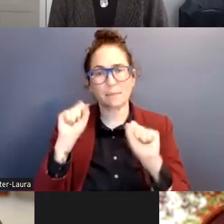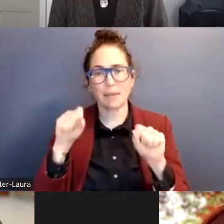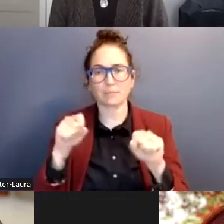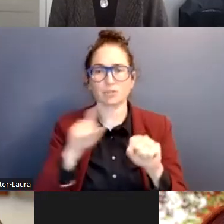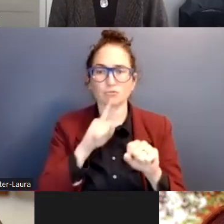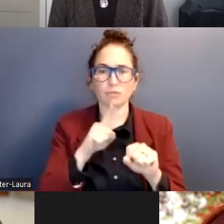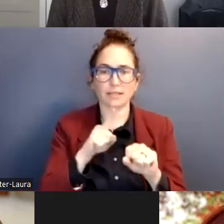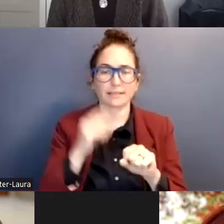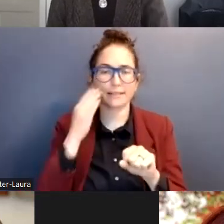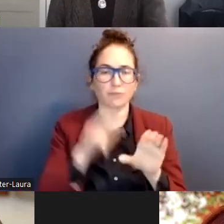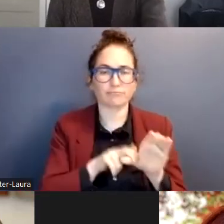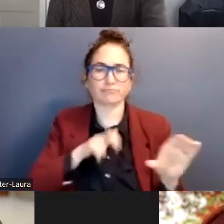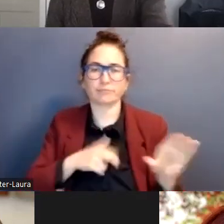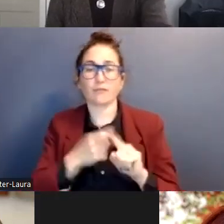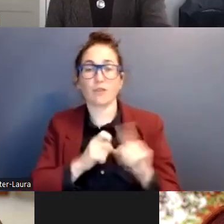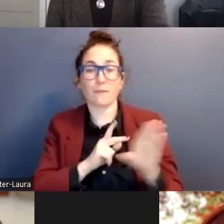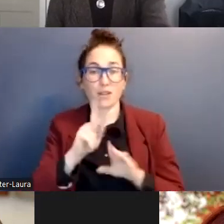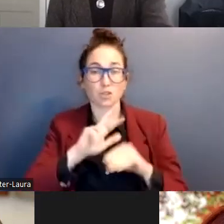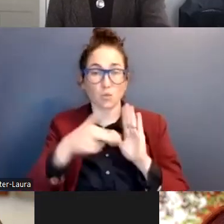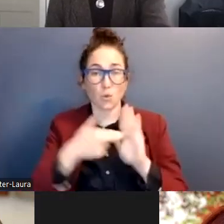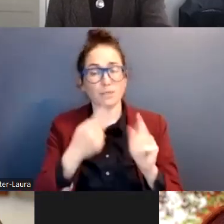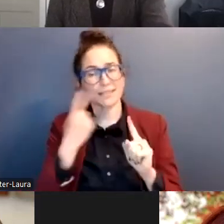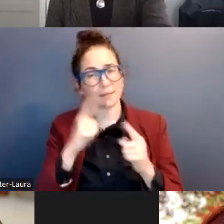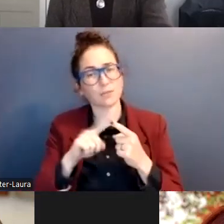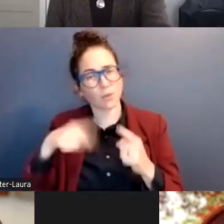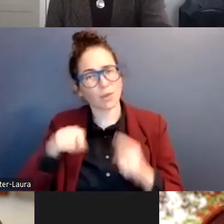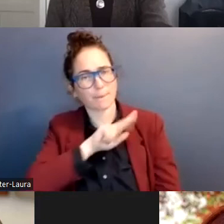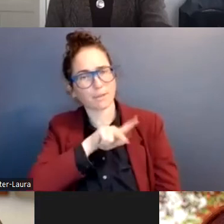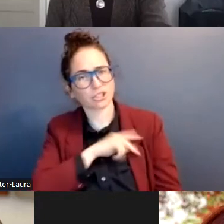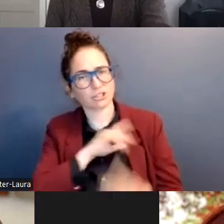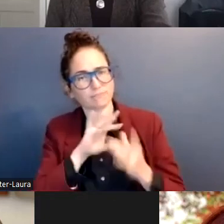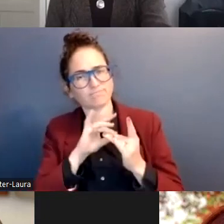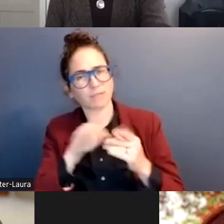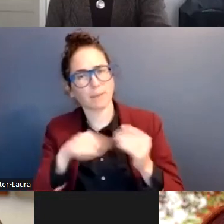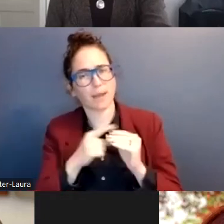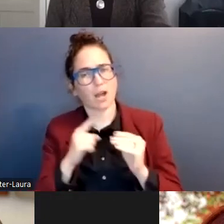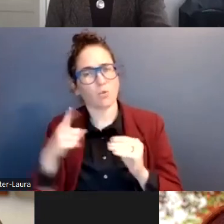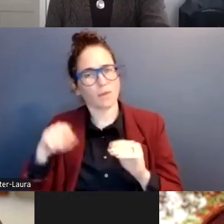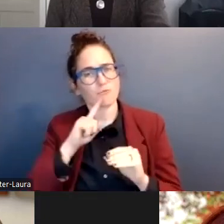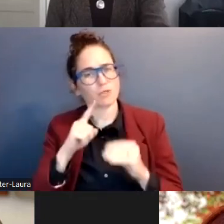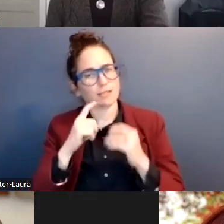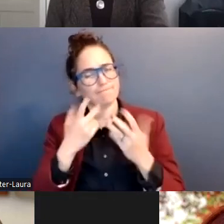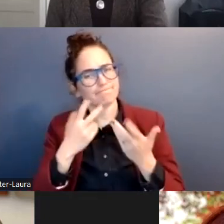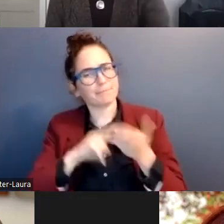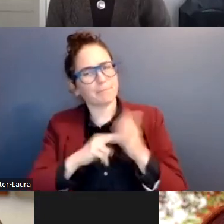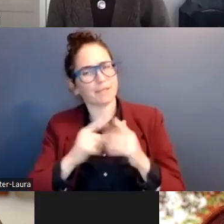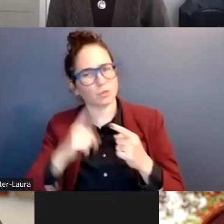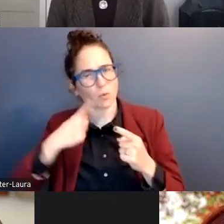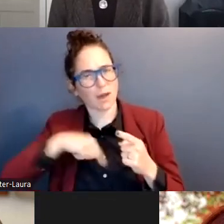professional roles and say something to them personally, about what they have meant to us. And what what gifts they've